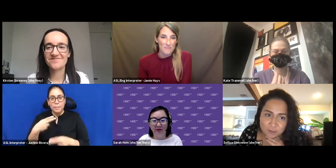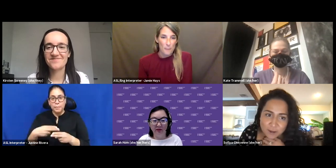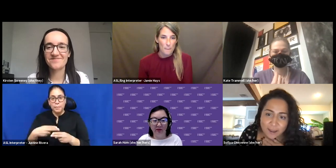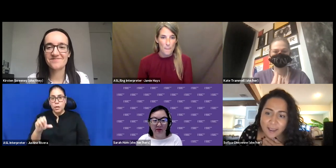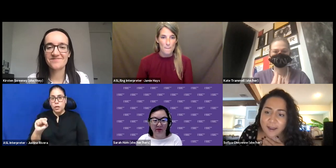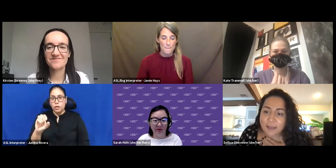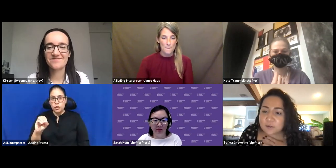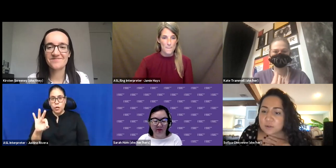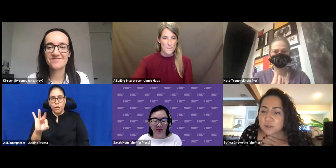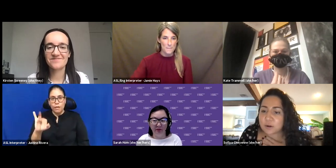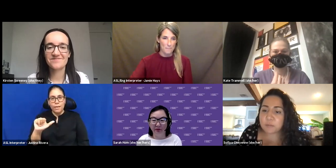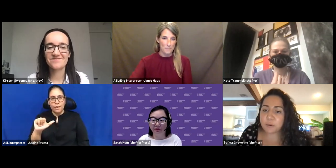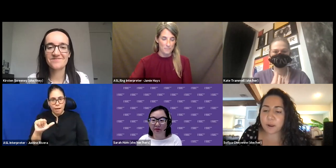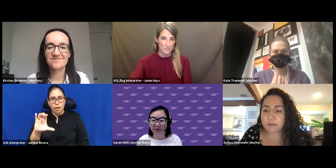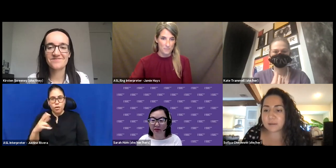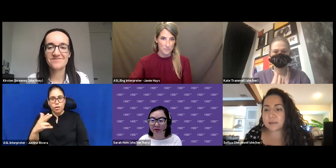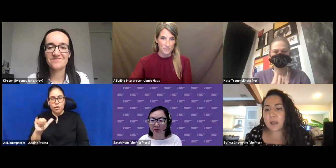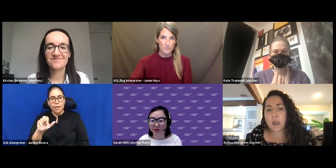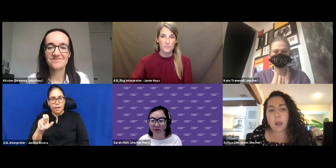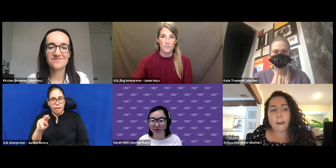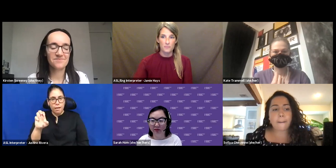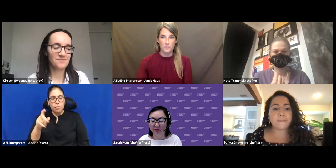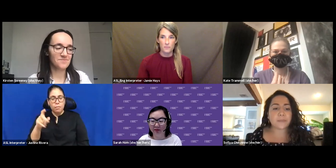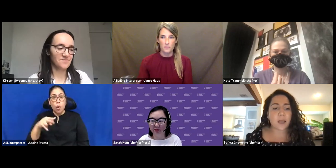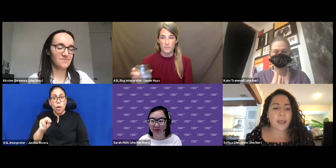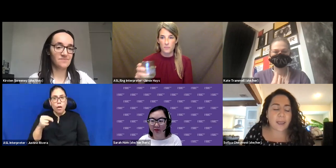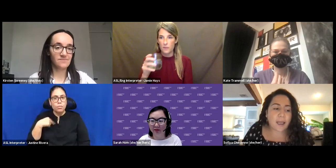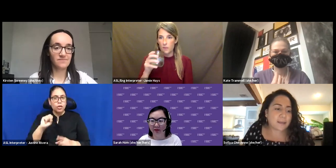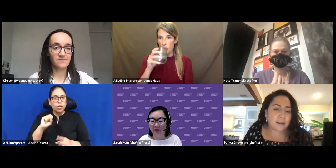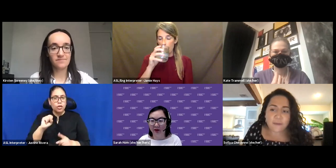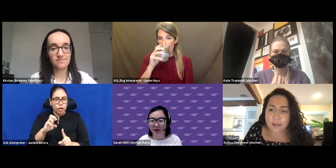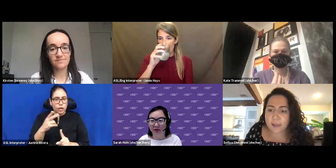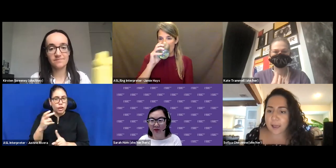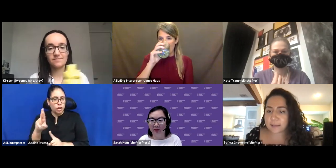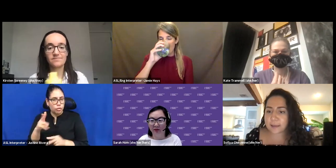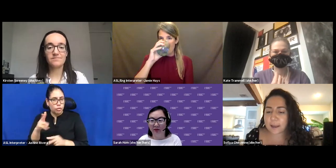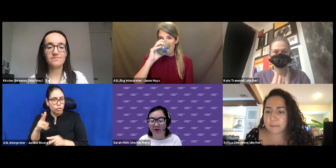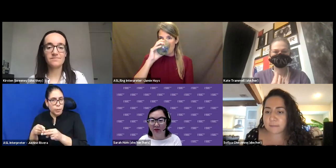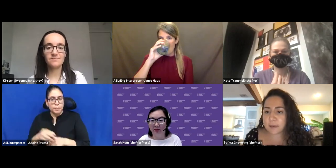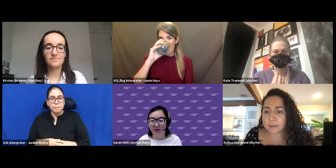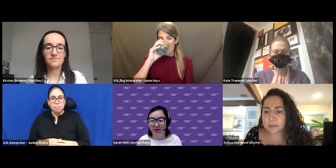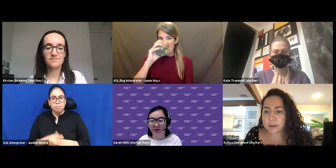Cheyenne. I use she/her pronouns. I identify as a mixed